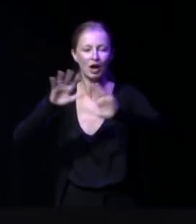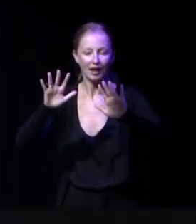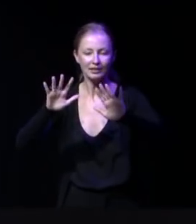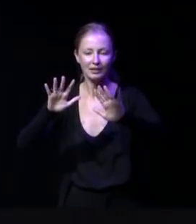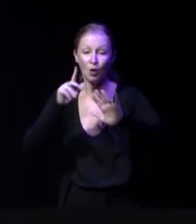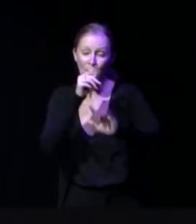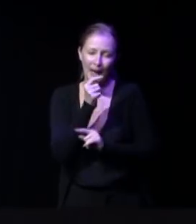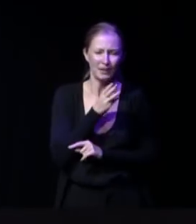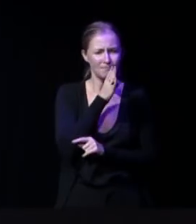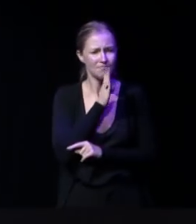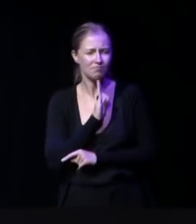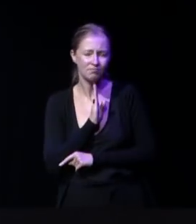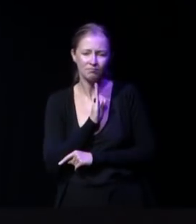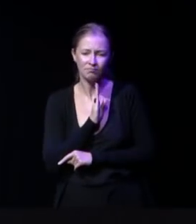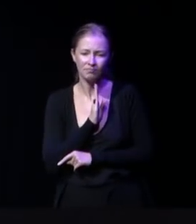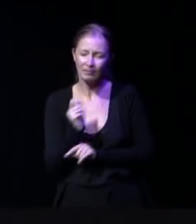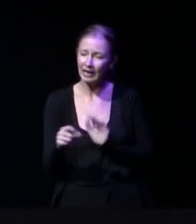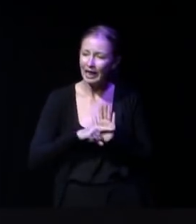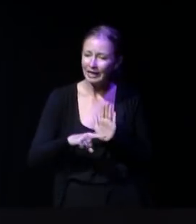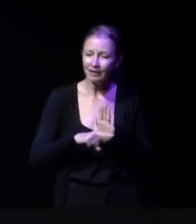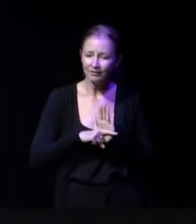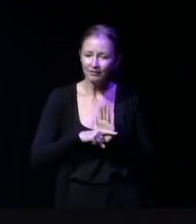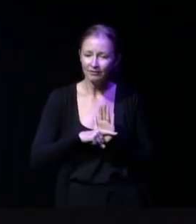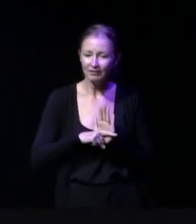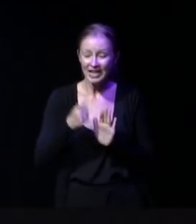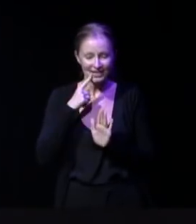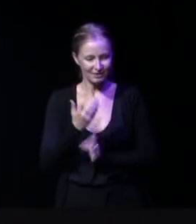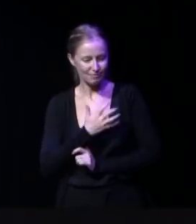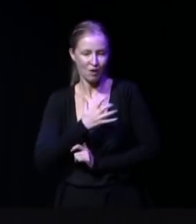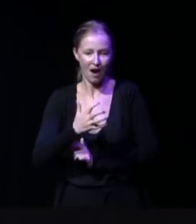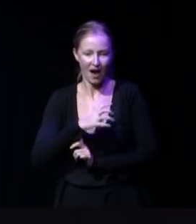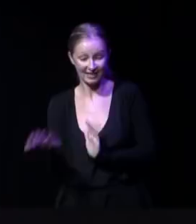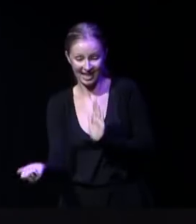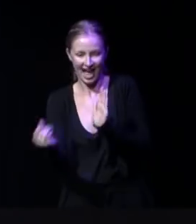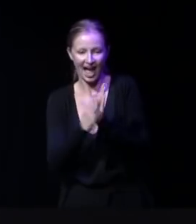as a rather drab exterior, a surprising injection of the animal world, of nature